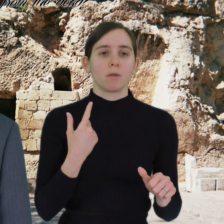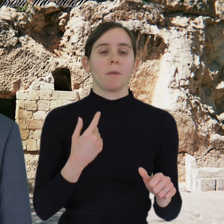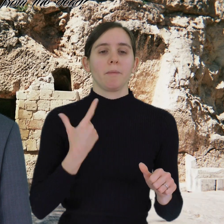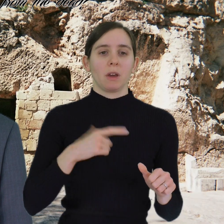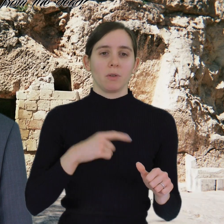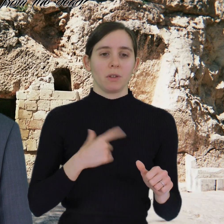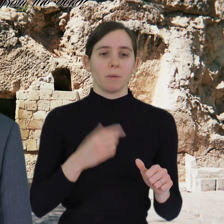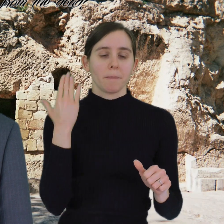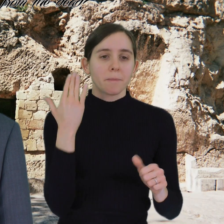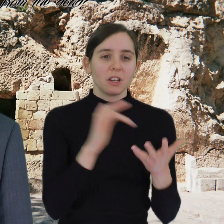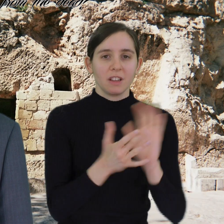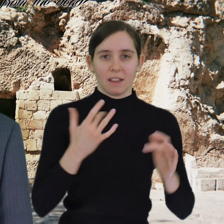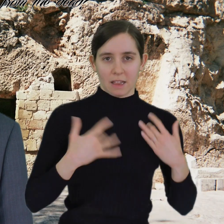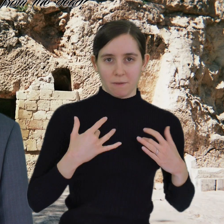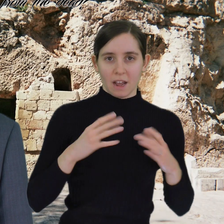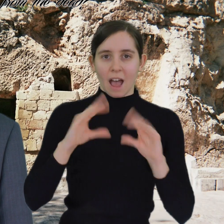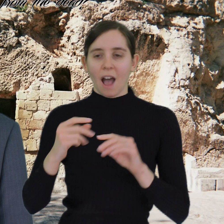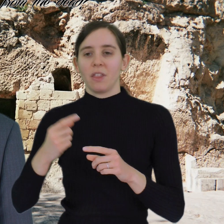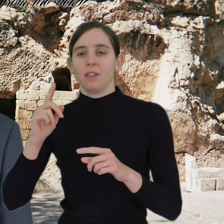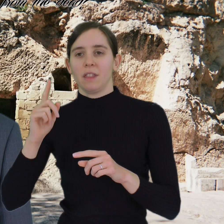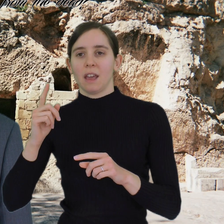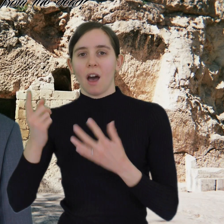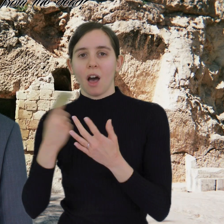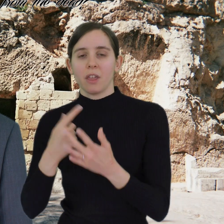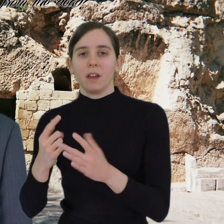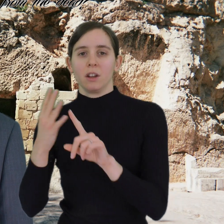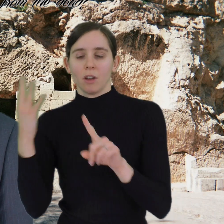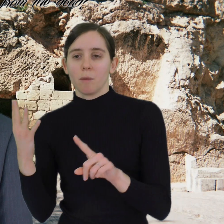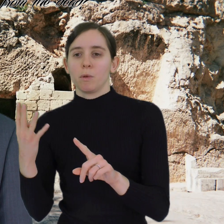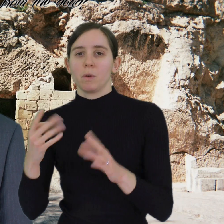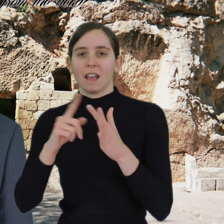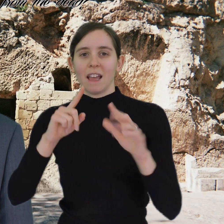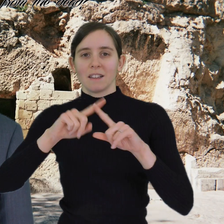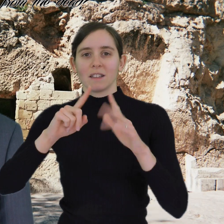11th was exiled and imprisoned. What would cause this group of scared